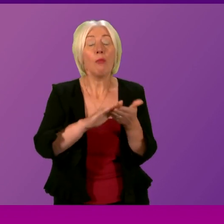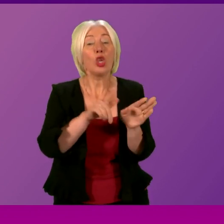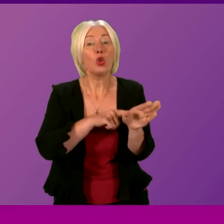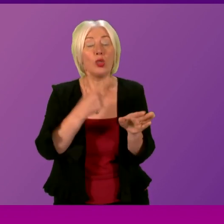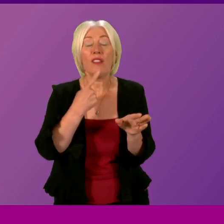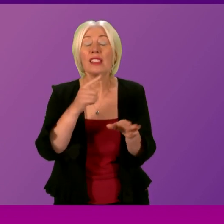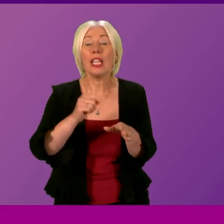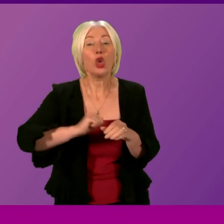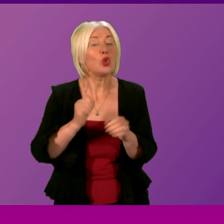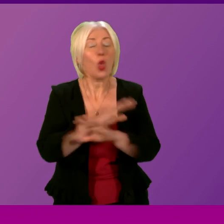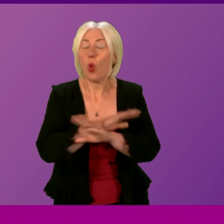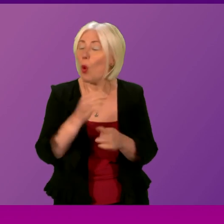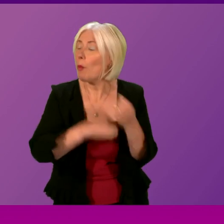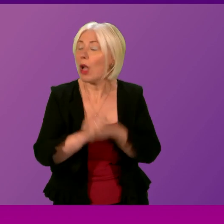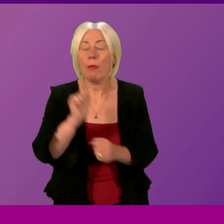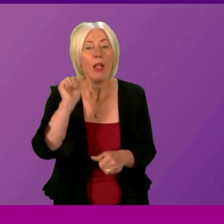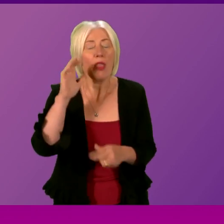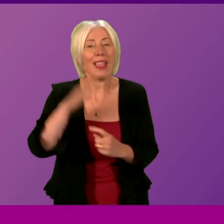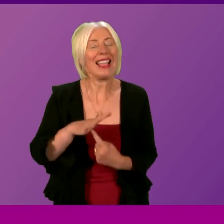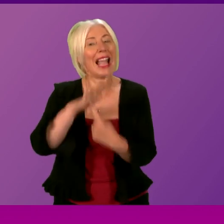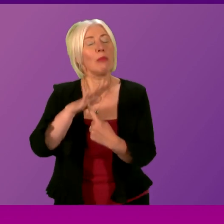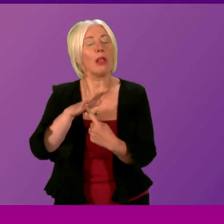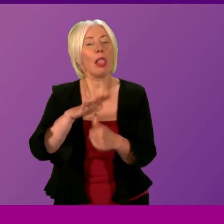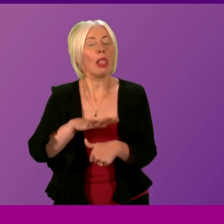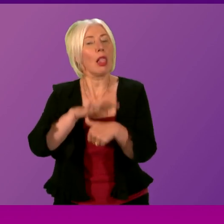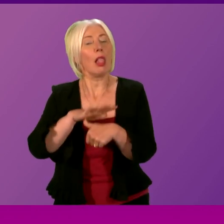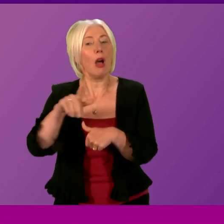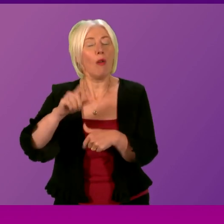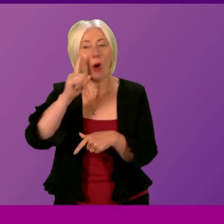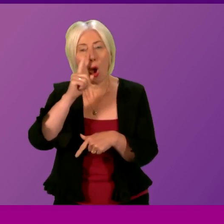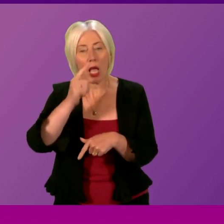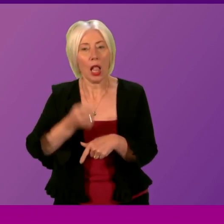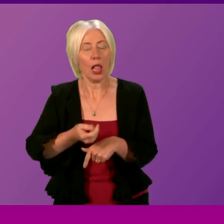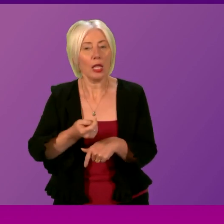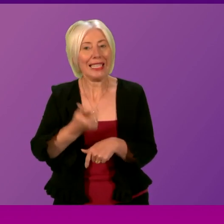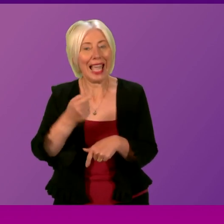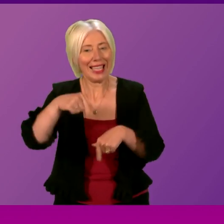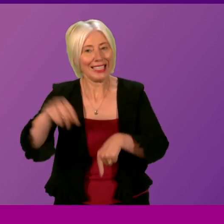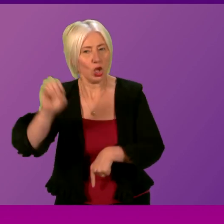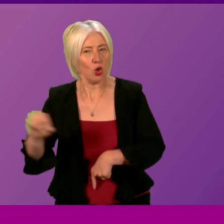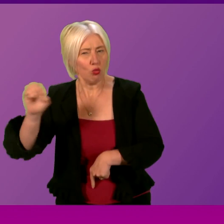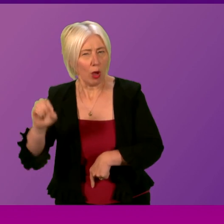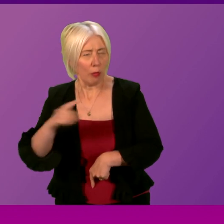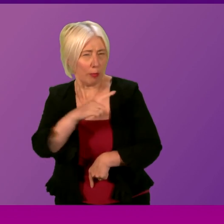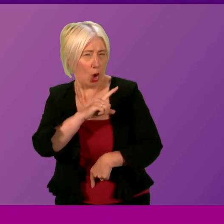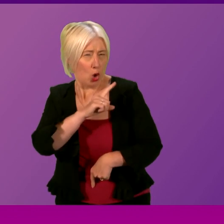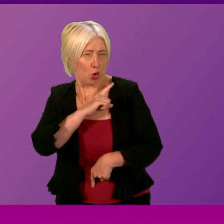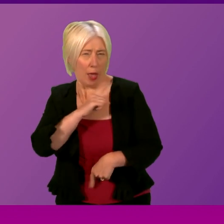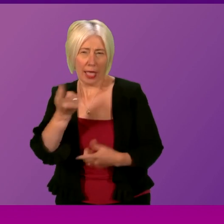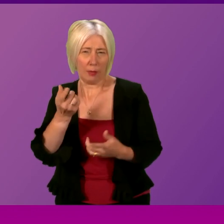“the oil and gas capital of Europe”. Why has the Scottish National Party turned sour on Scotland’s oil and gas?